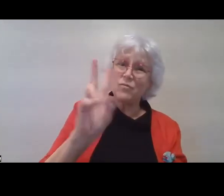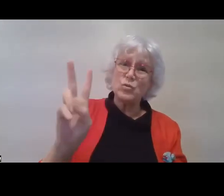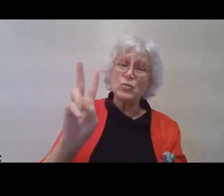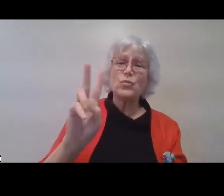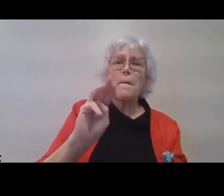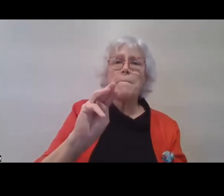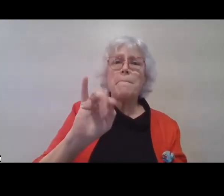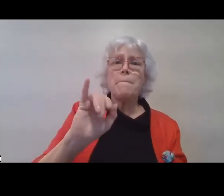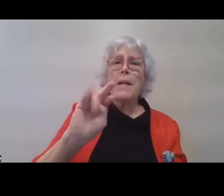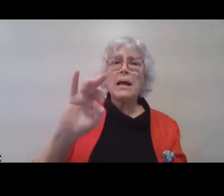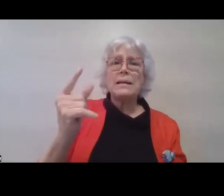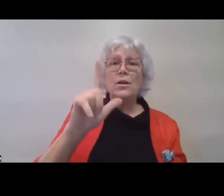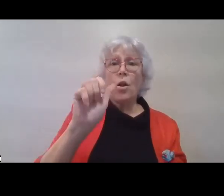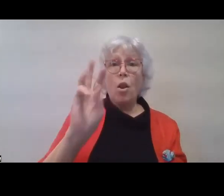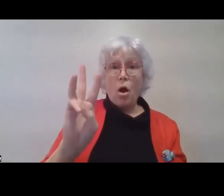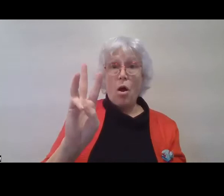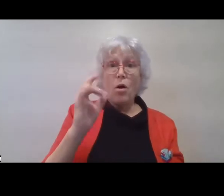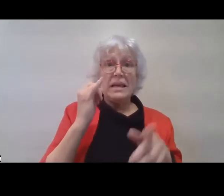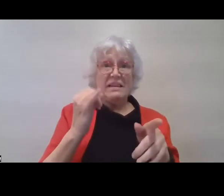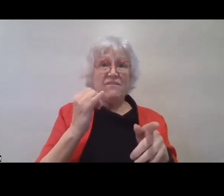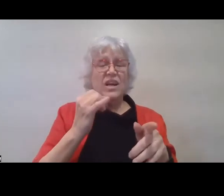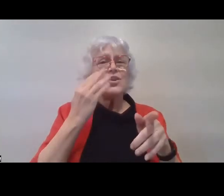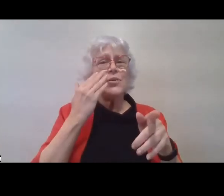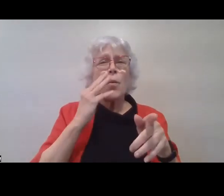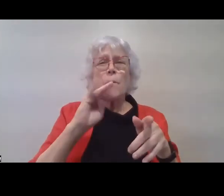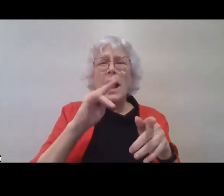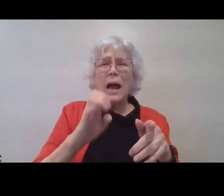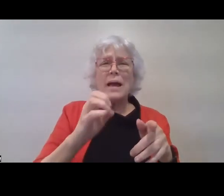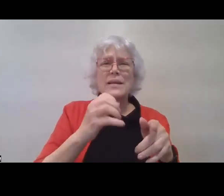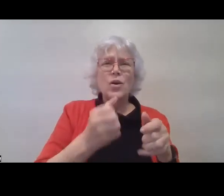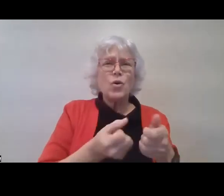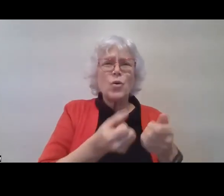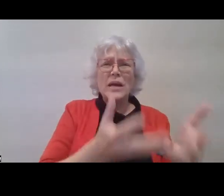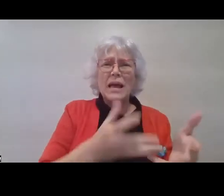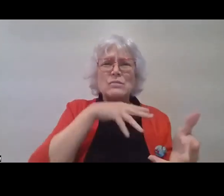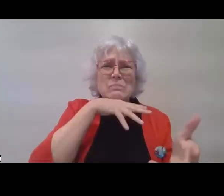impoundments of untreated mine waste and water are exempt from many bodies of the water